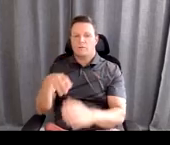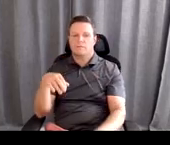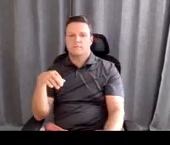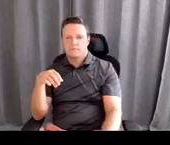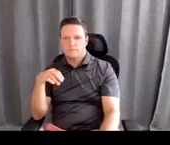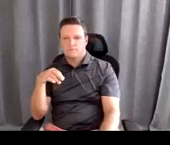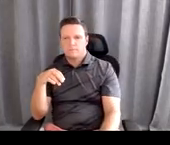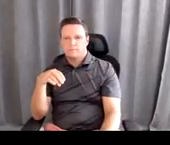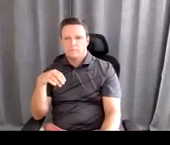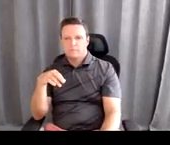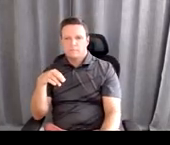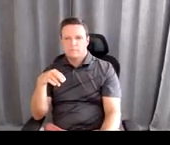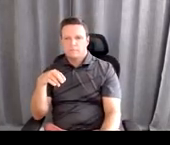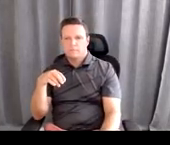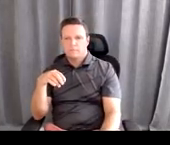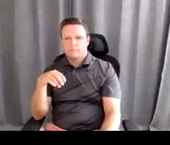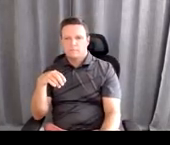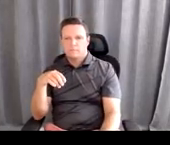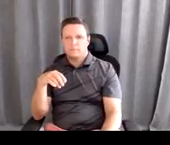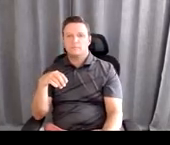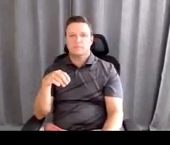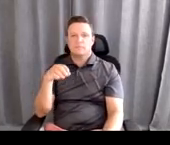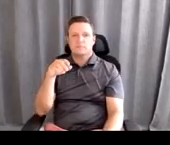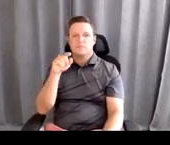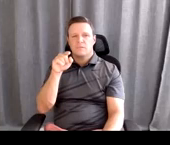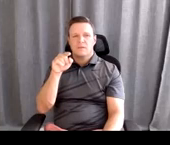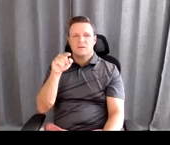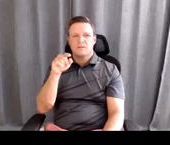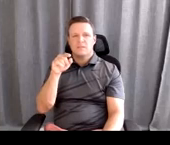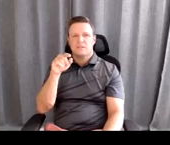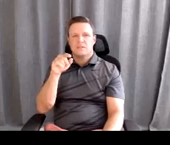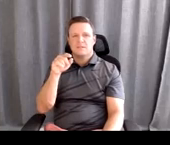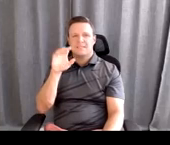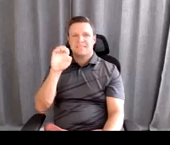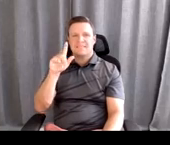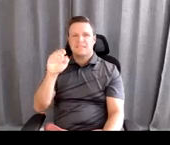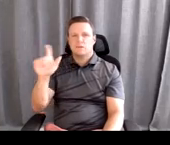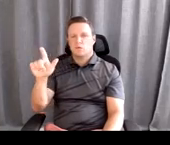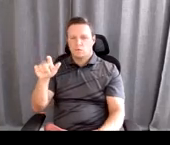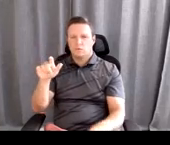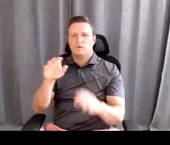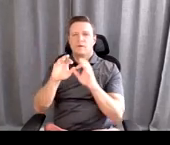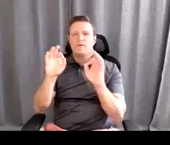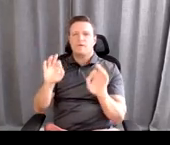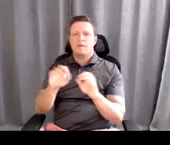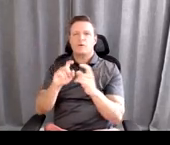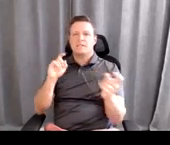So, again, this CECL framework is creating this shift from the traditional model into one where